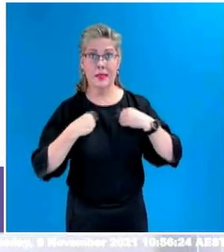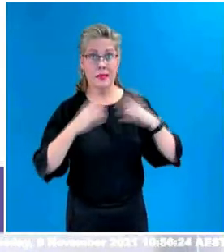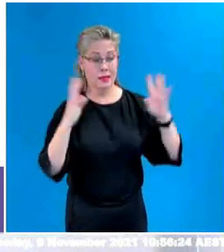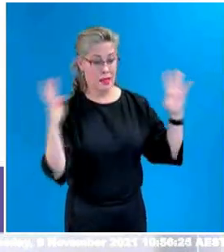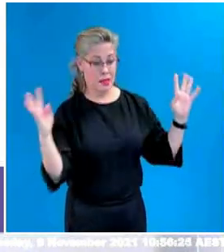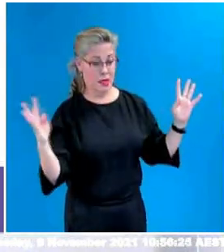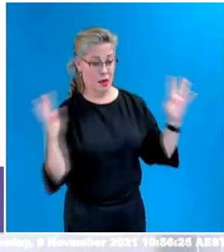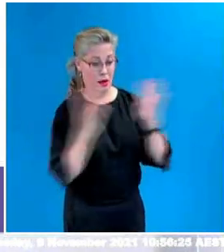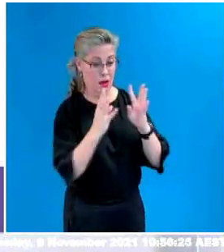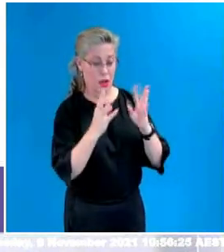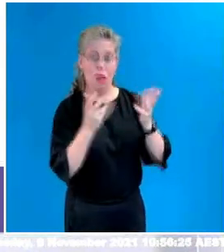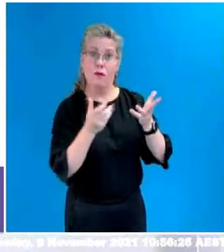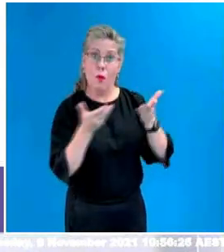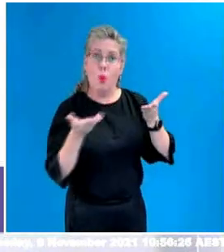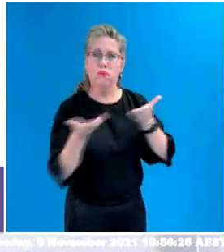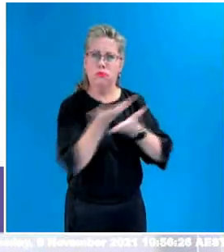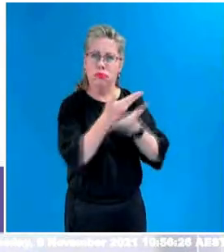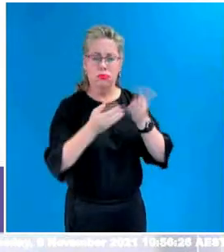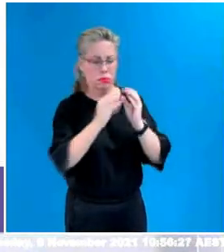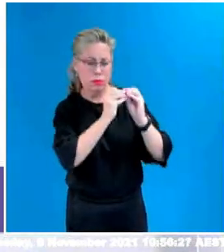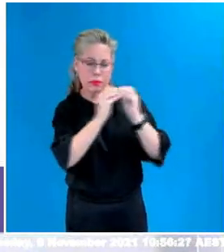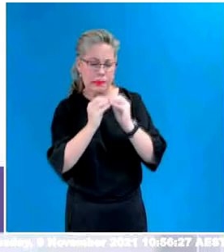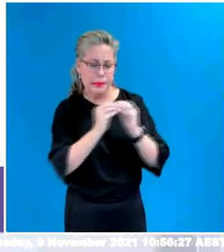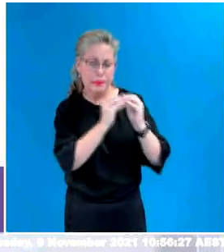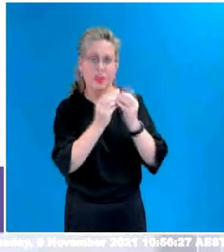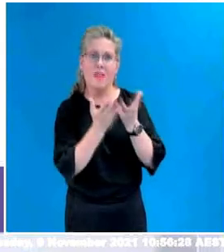Organisation; is that right? Yes.